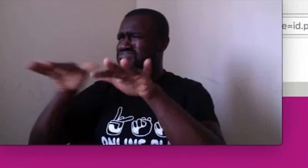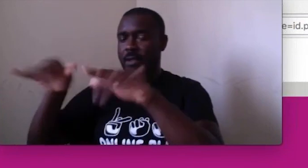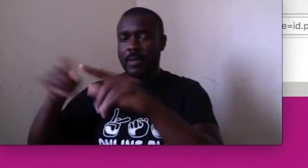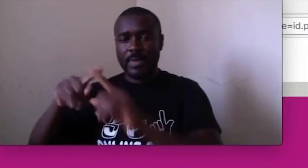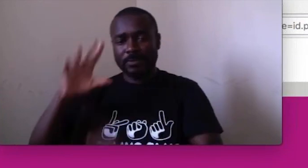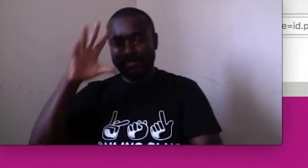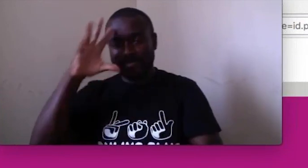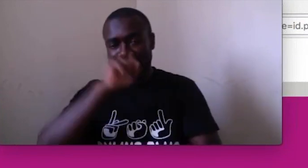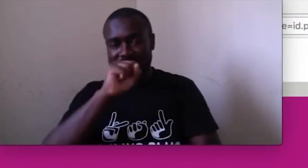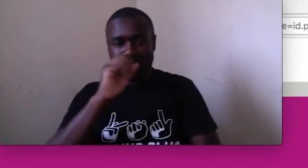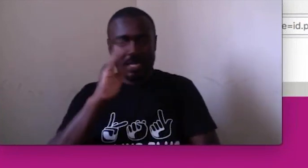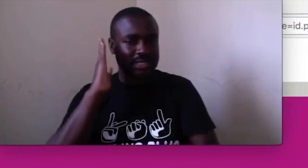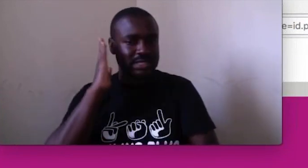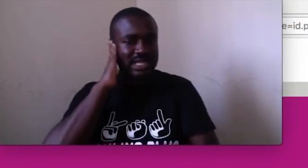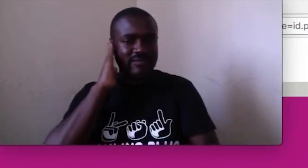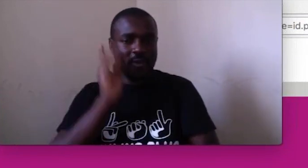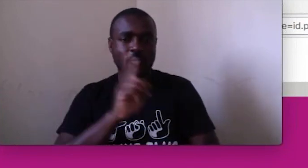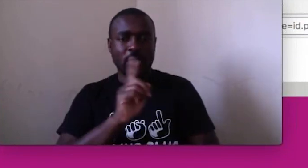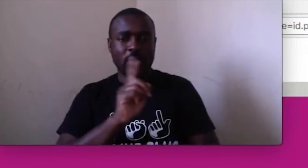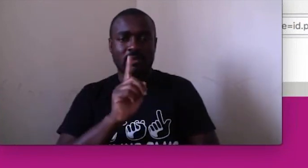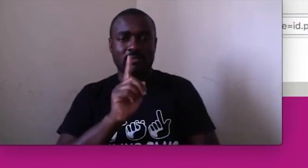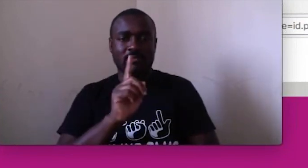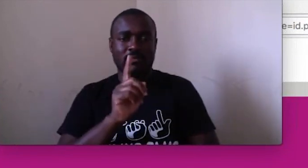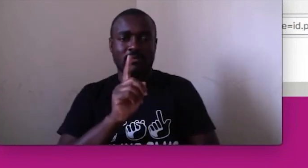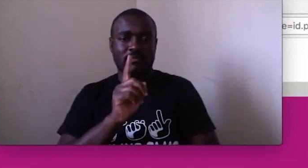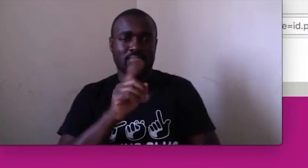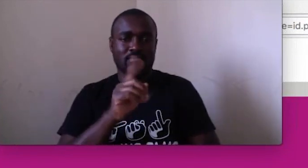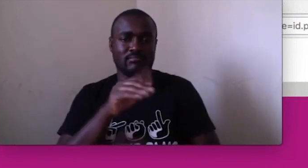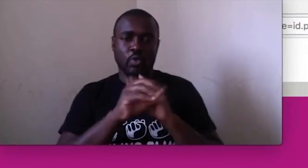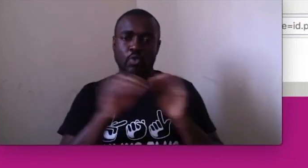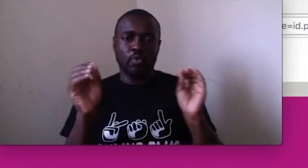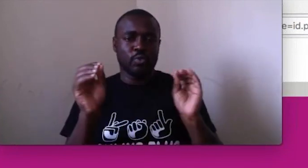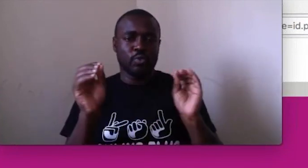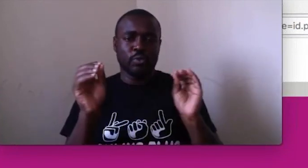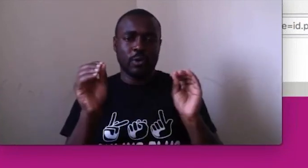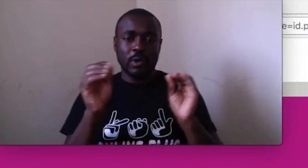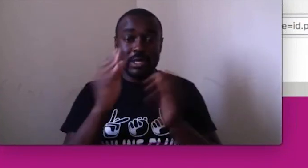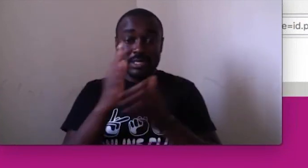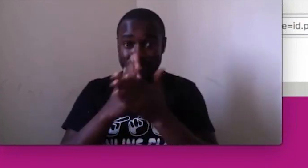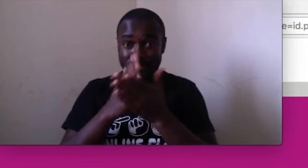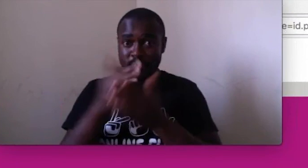and as I can tell you Africa there are many many materials for the hearing people